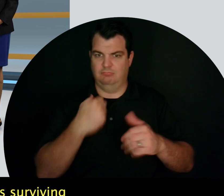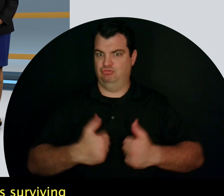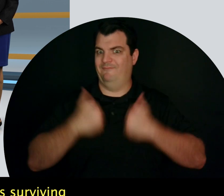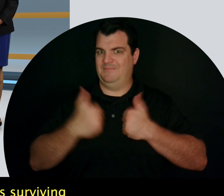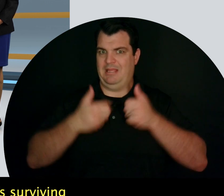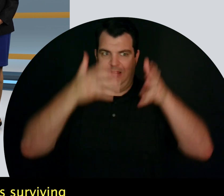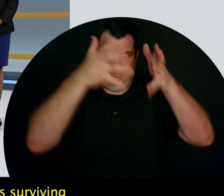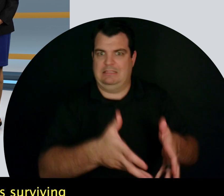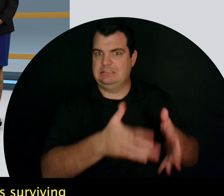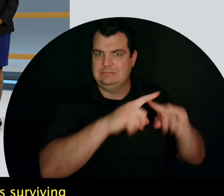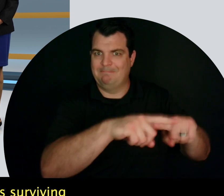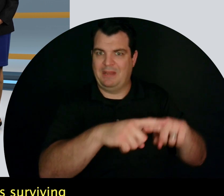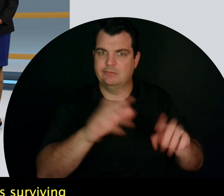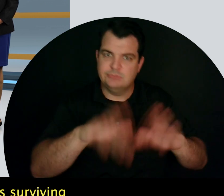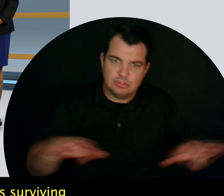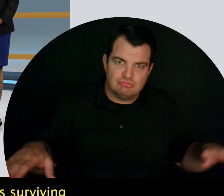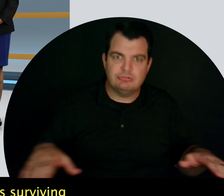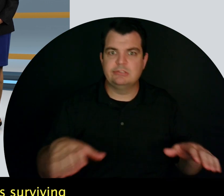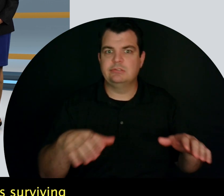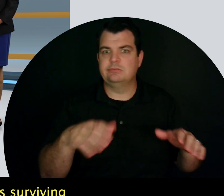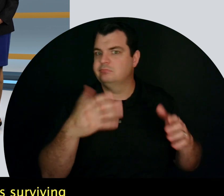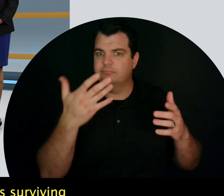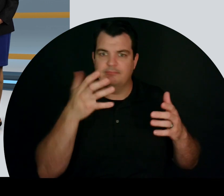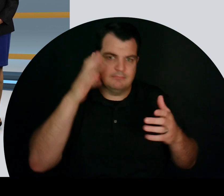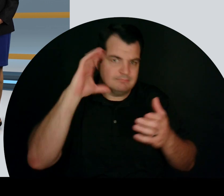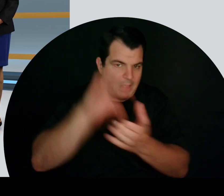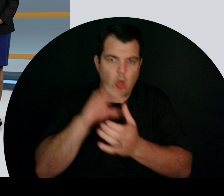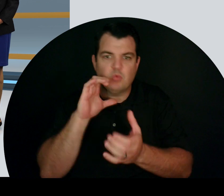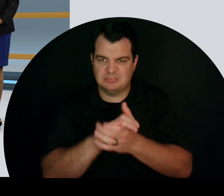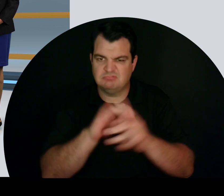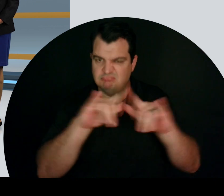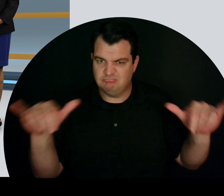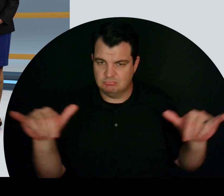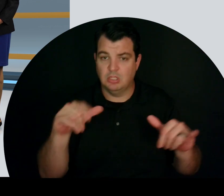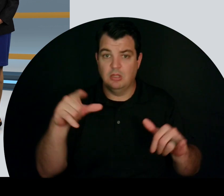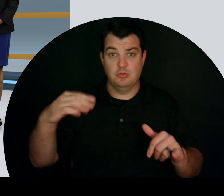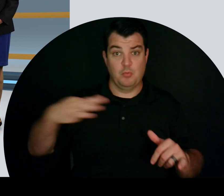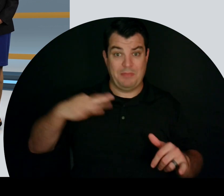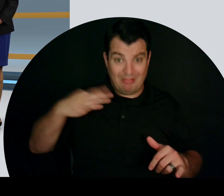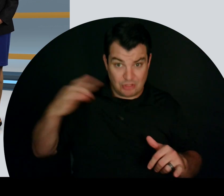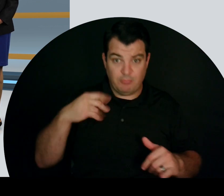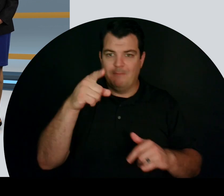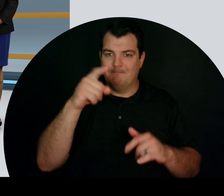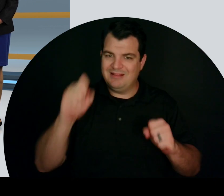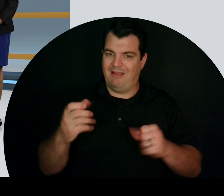to a deceased victim's surviving dependants. To be eligible for this benefit,